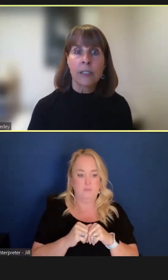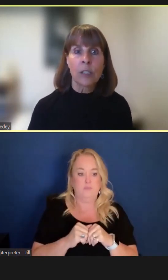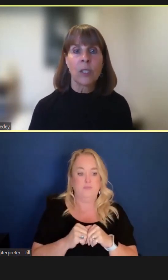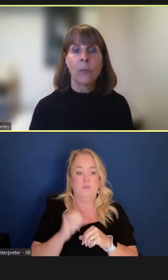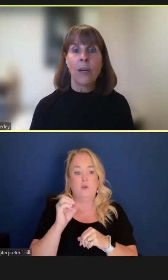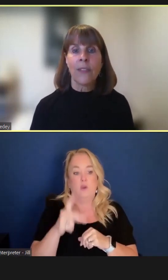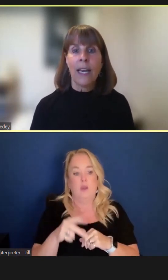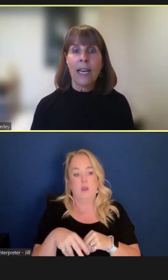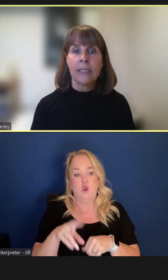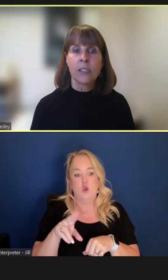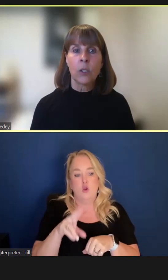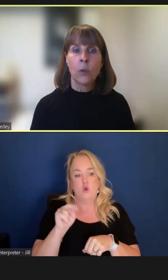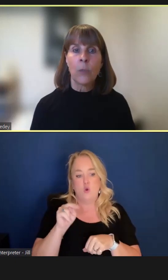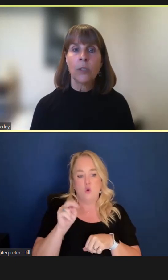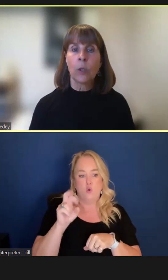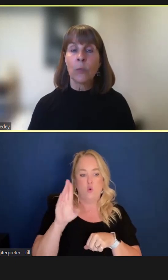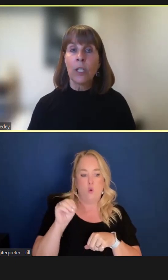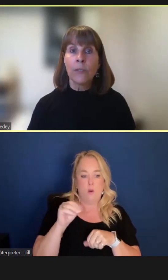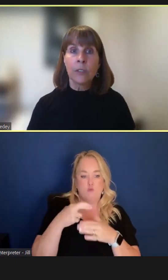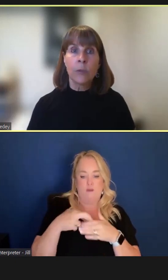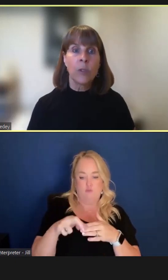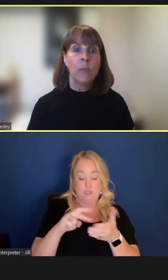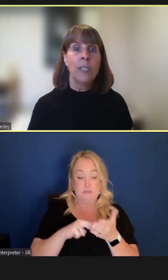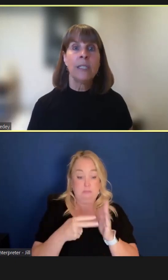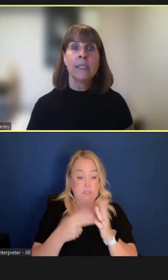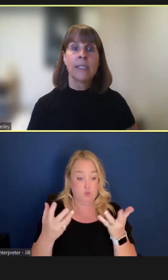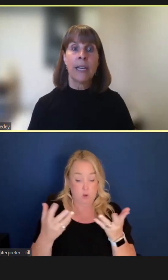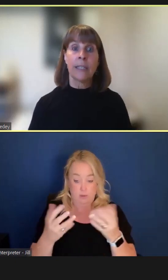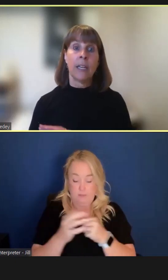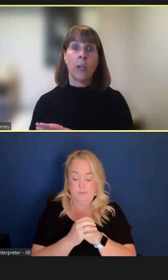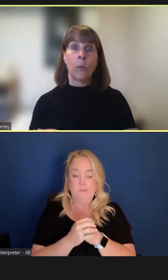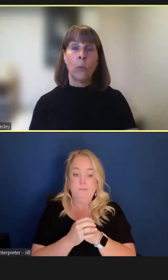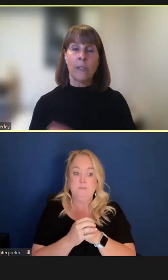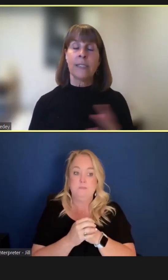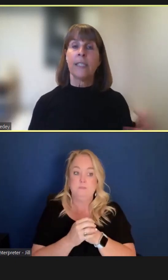bit about that so by Norm reference what we mean is that when the test was